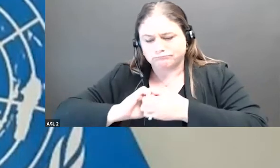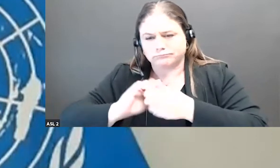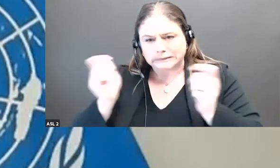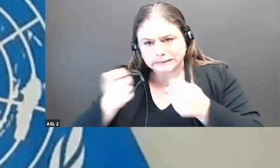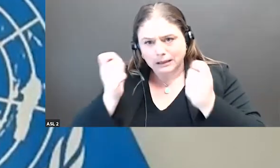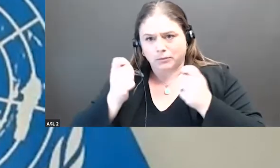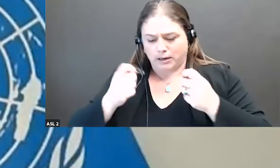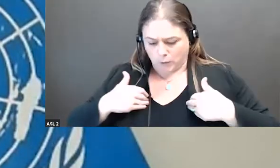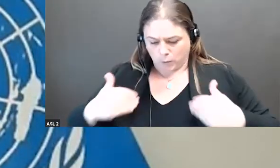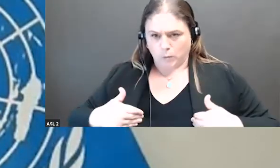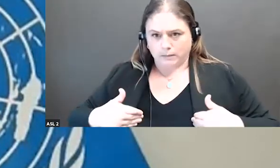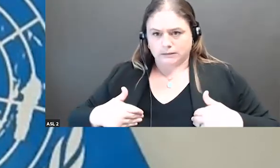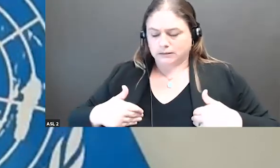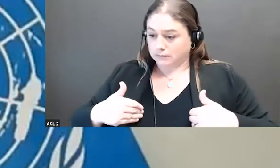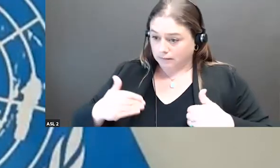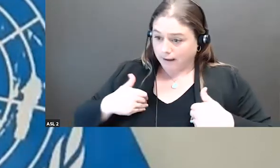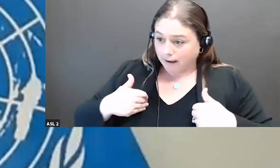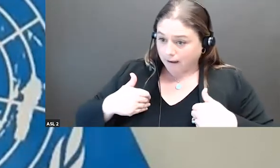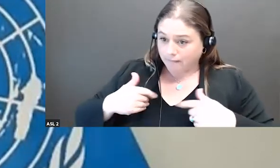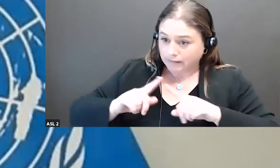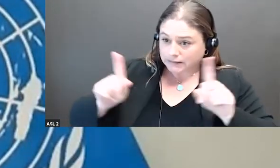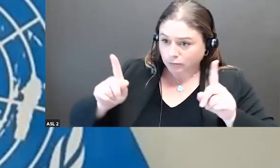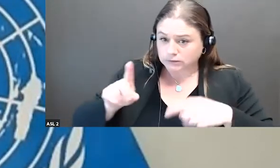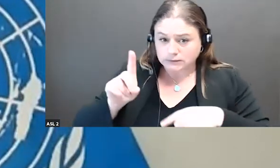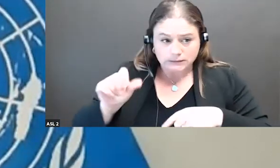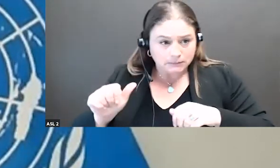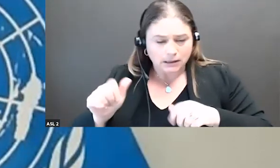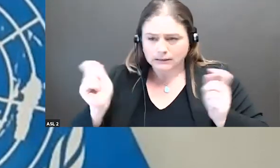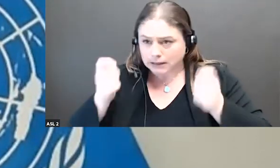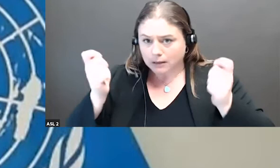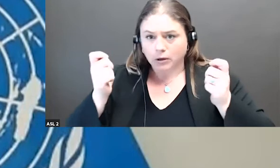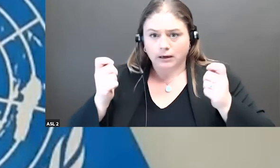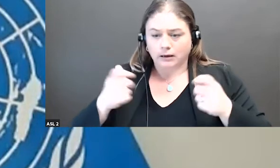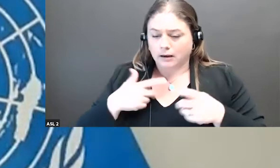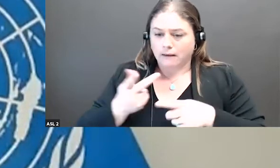our disabilities, that celebrates our failures as well as our successes, and that celebrates our